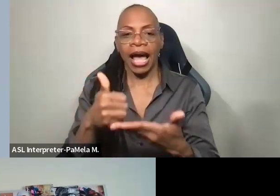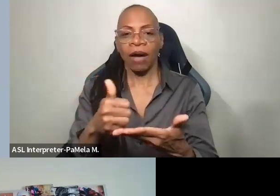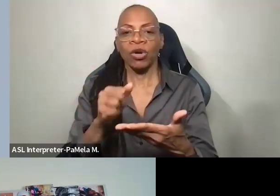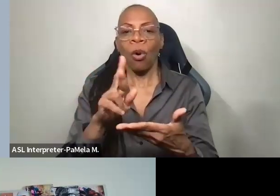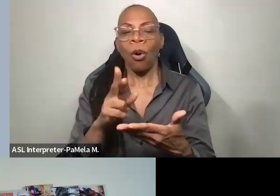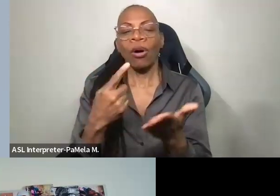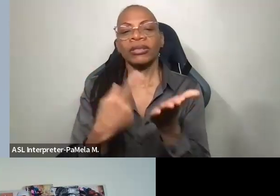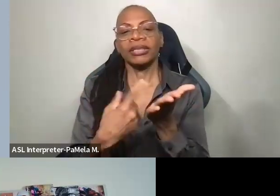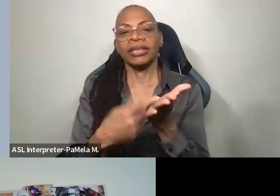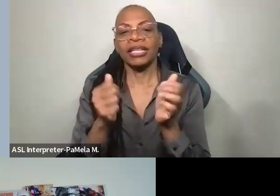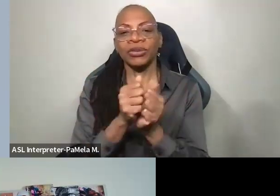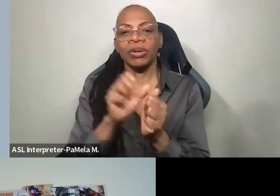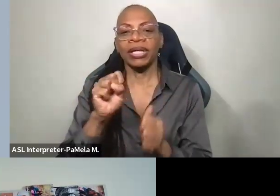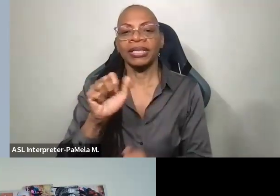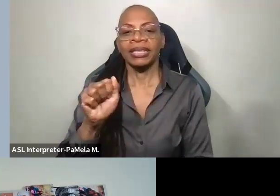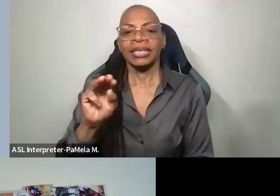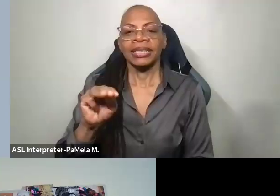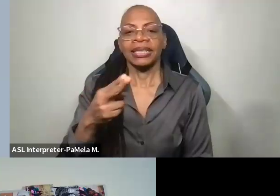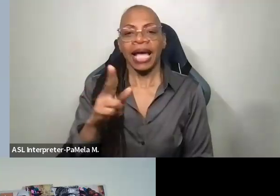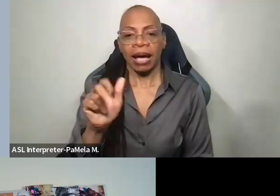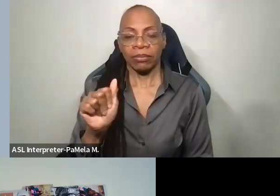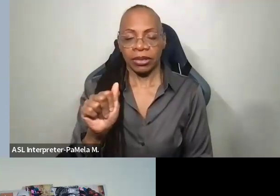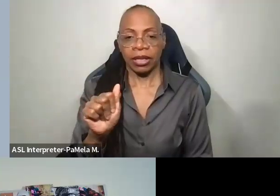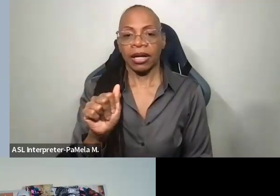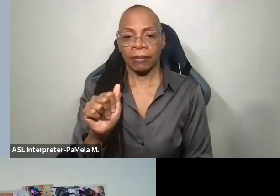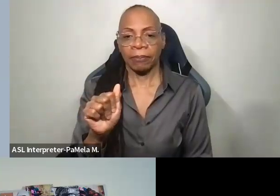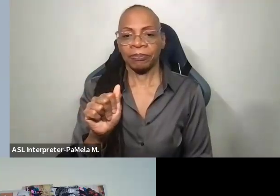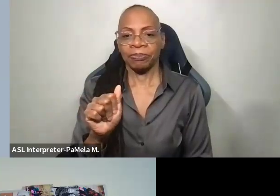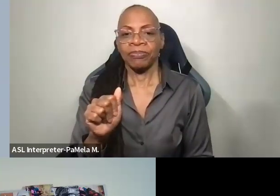So we can definitely dig in more about anything that we don't get to today,